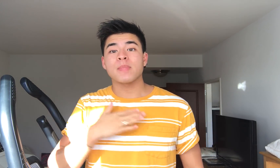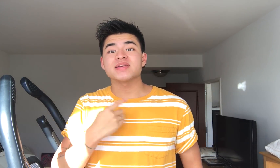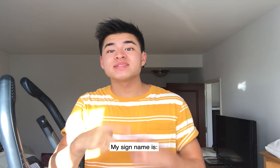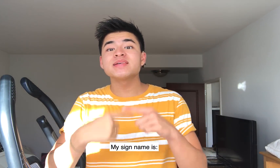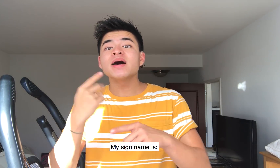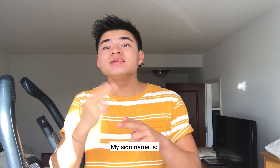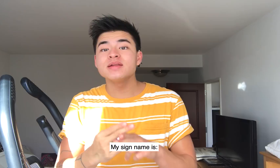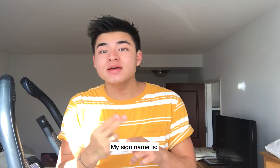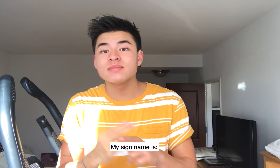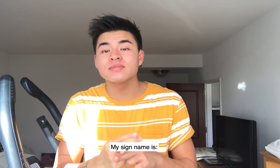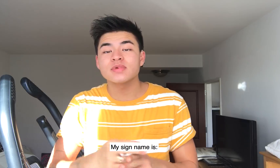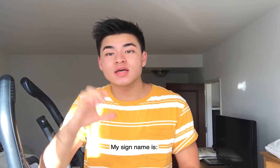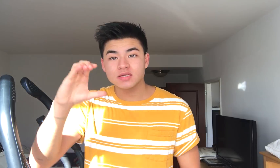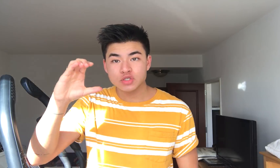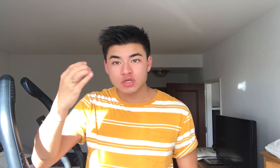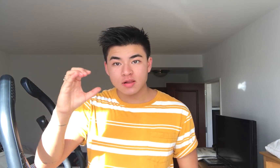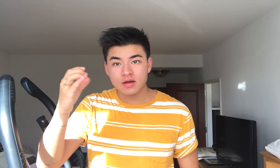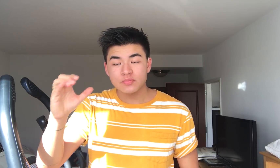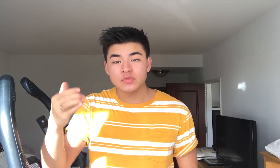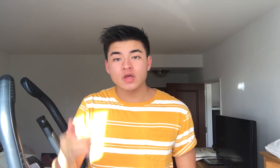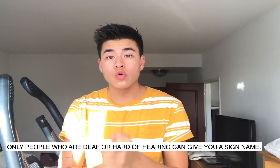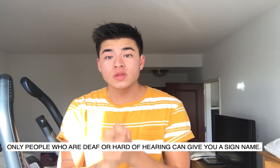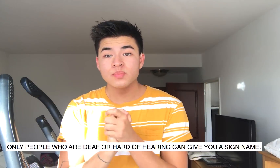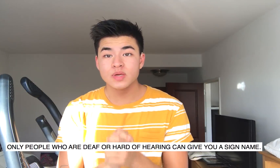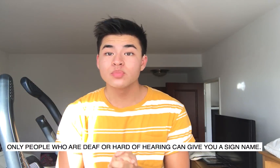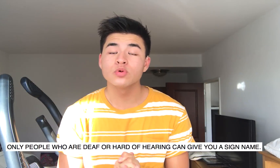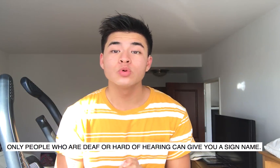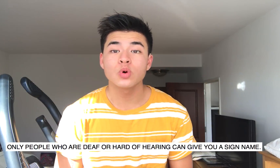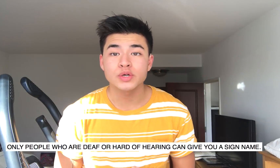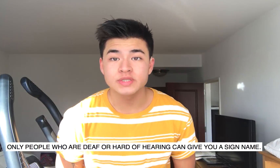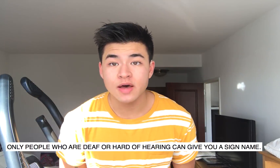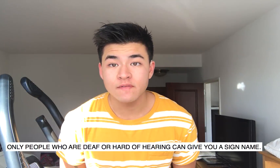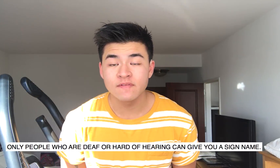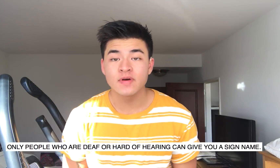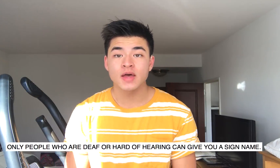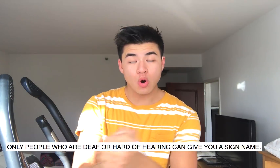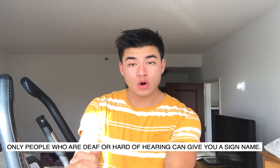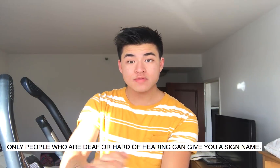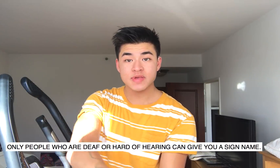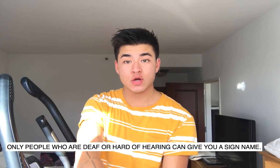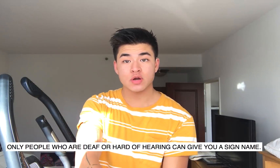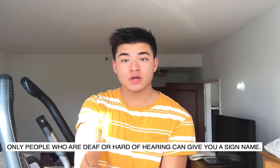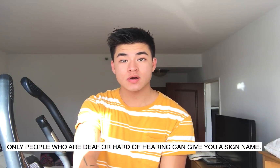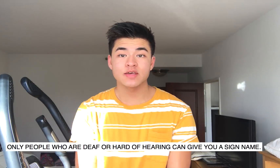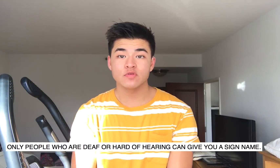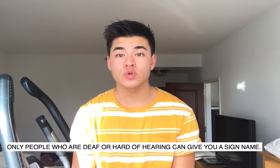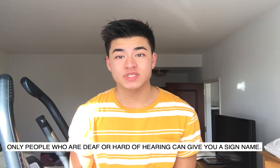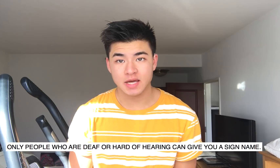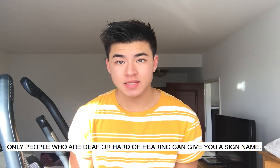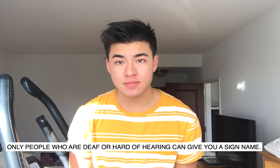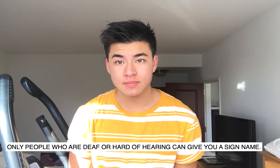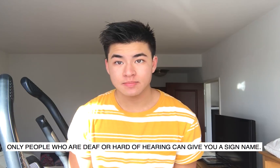My sign name is chella only people who are deaf or hard of hearing can give you a signing